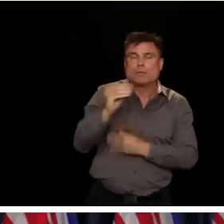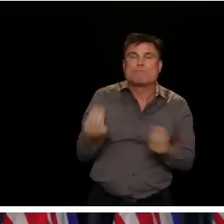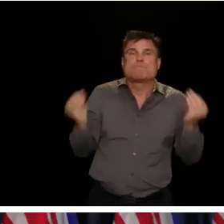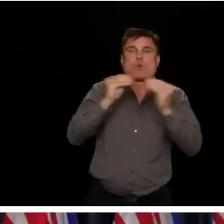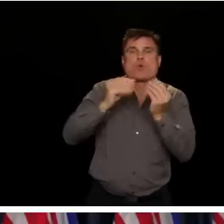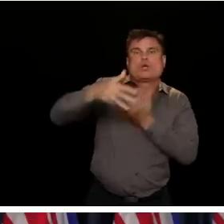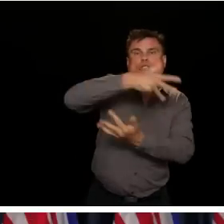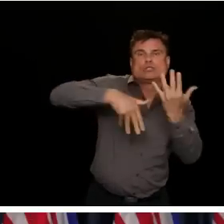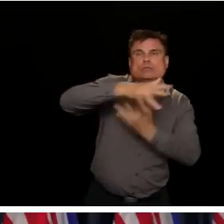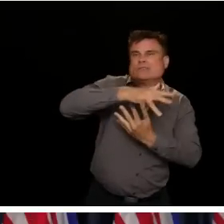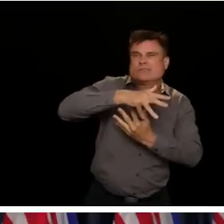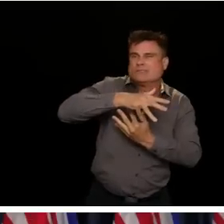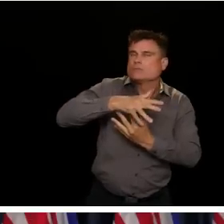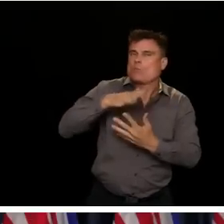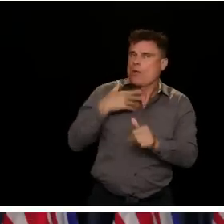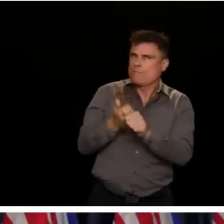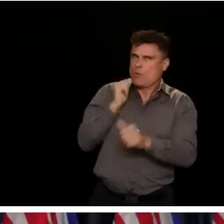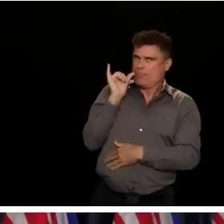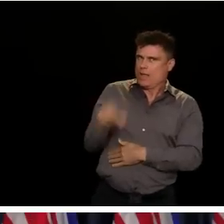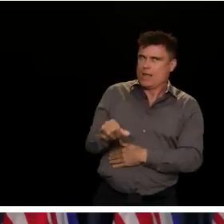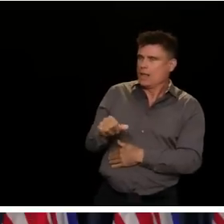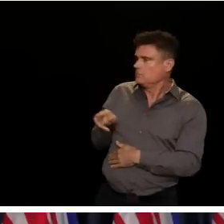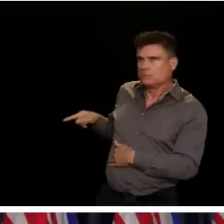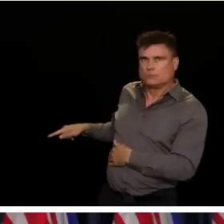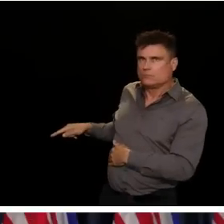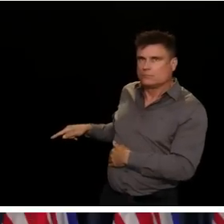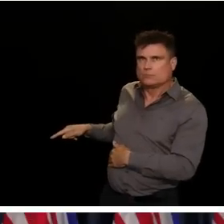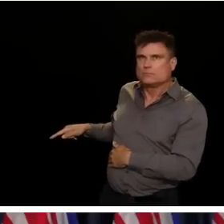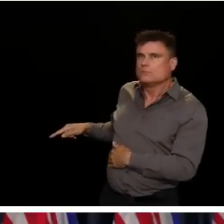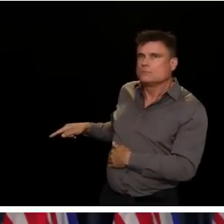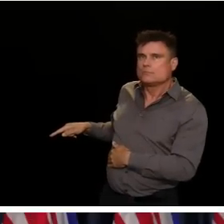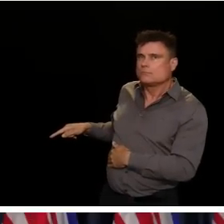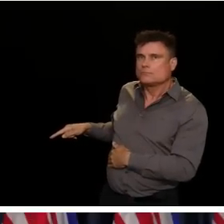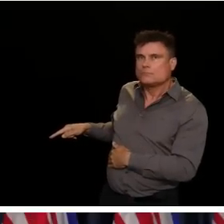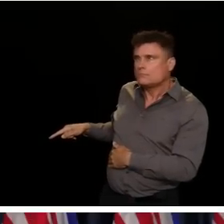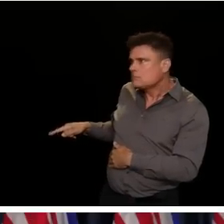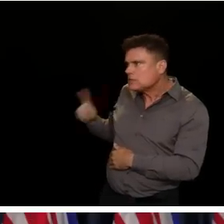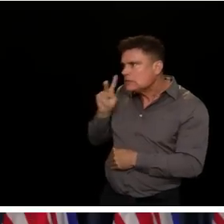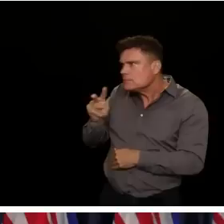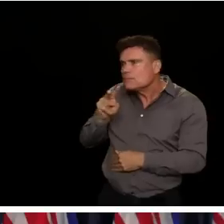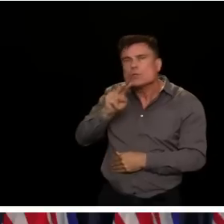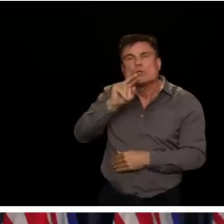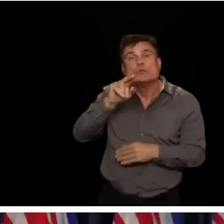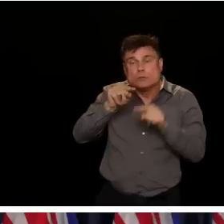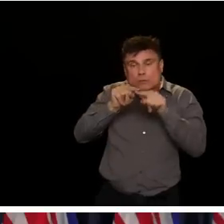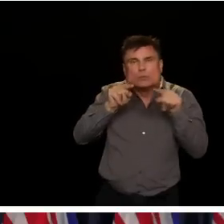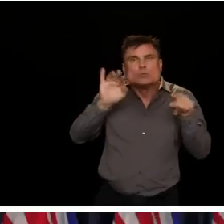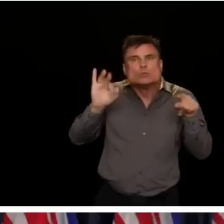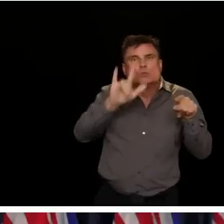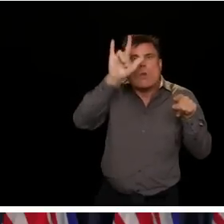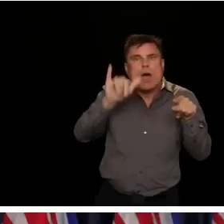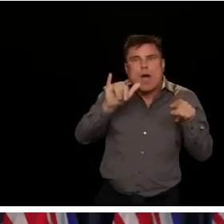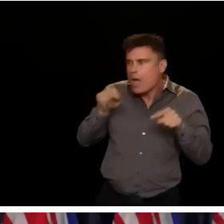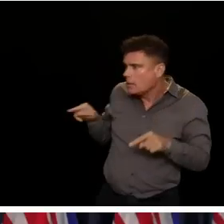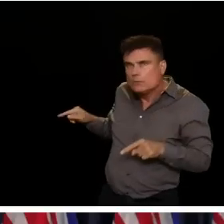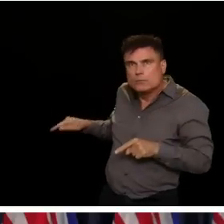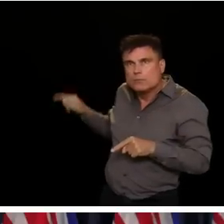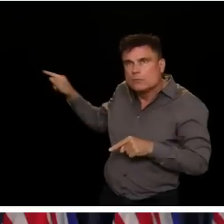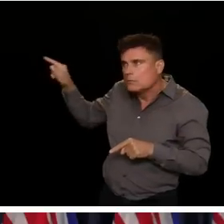, where we have safe contact and we are not seeing dramatic increases in the number of cases. This is a